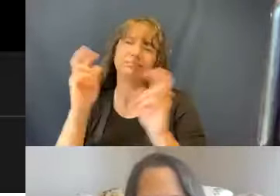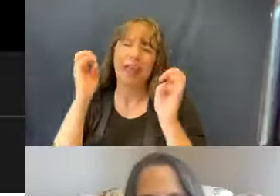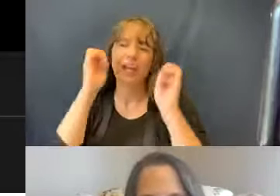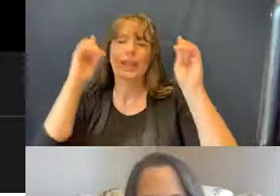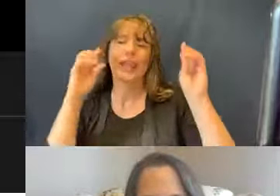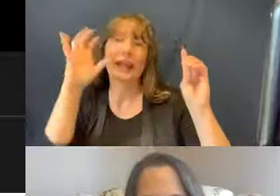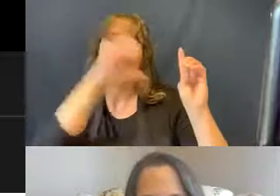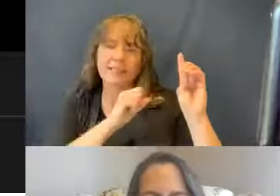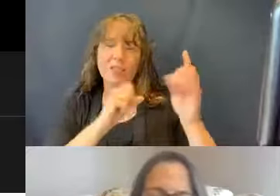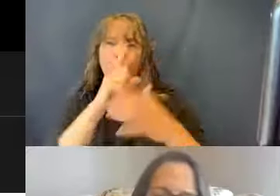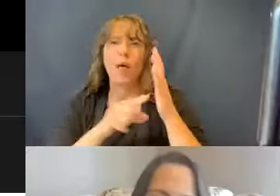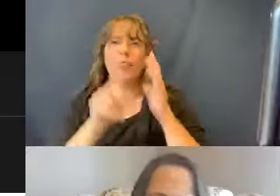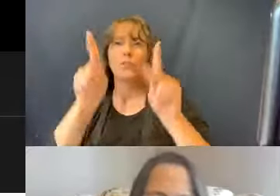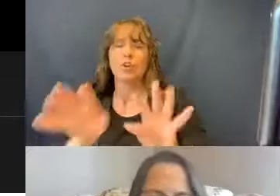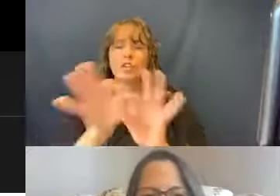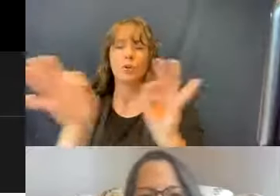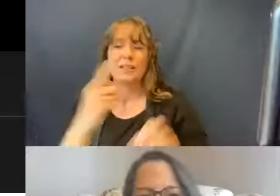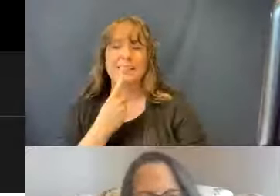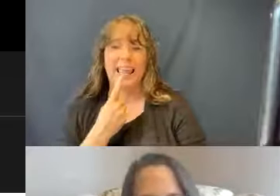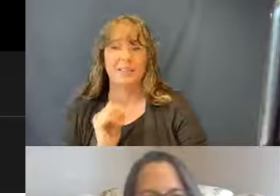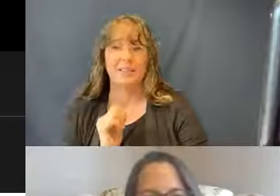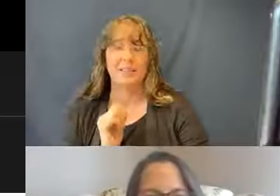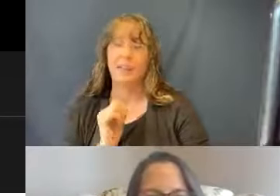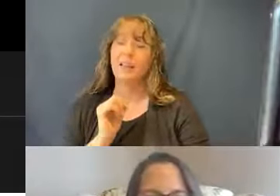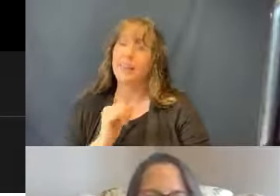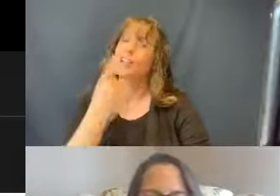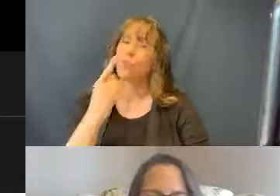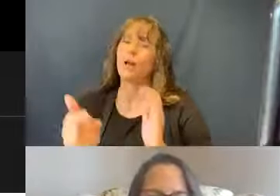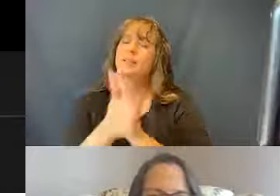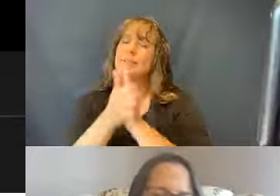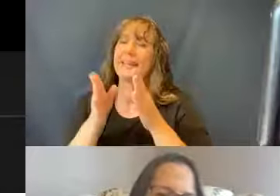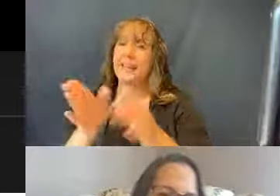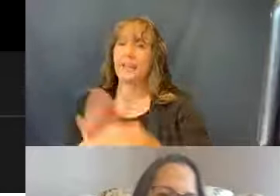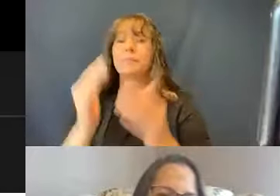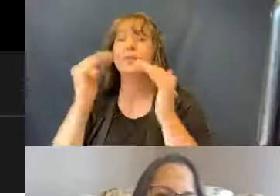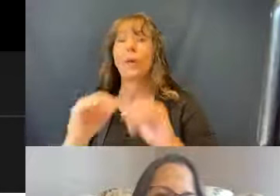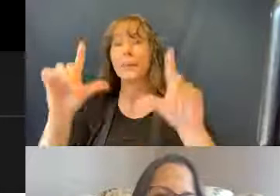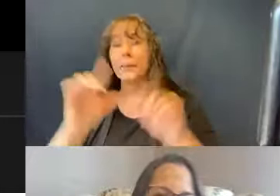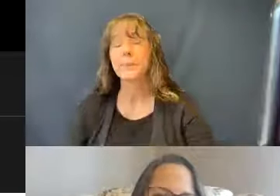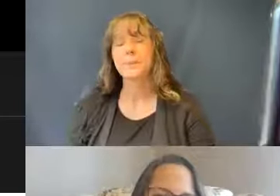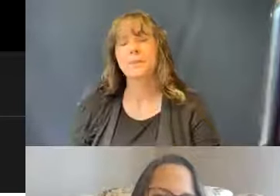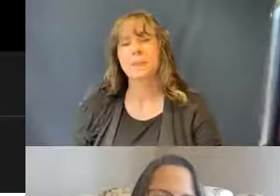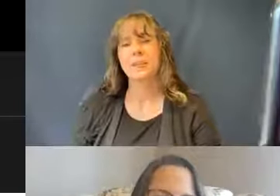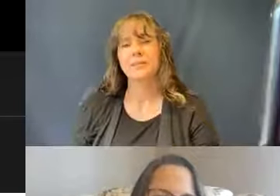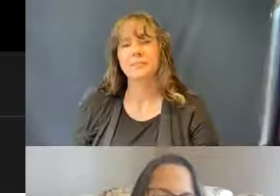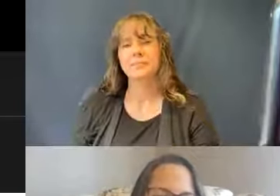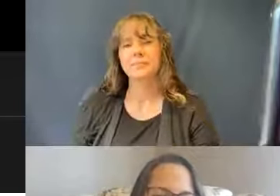person was saying. That's one technique. Go ahead, please.